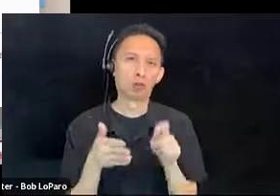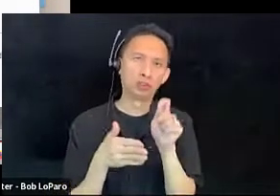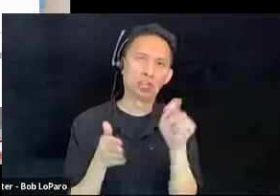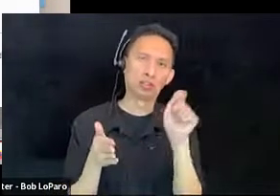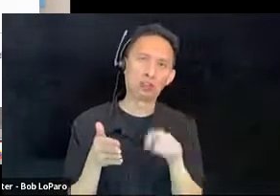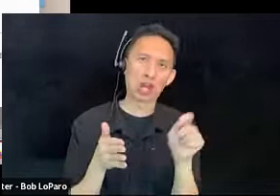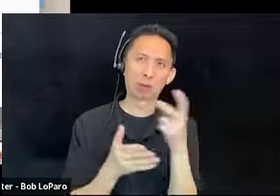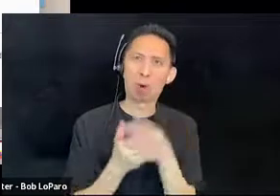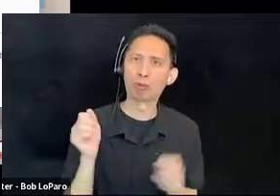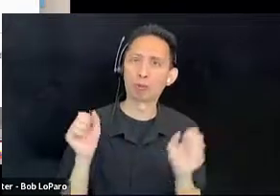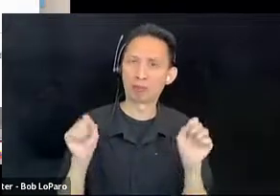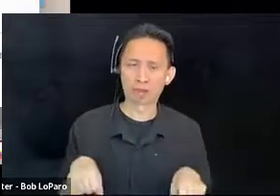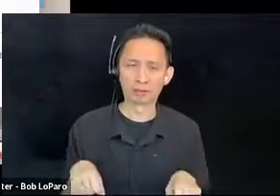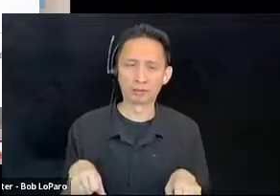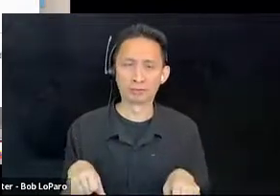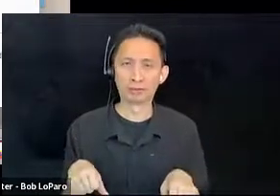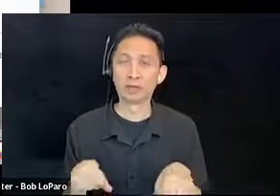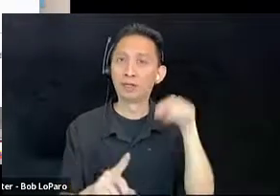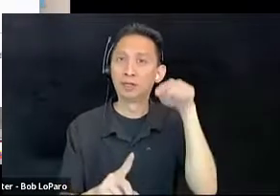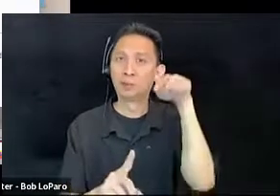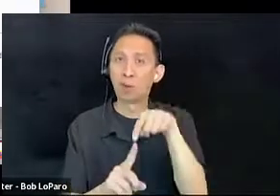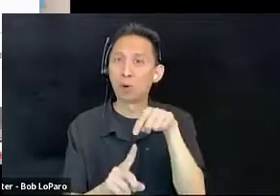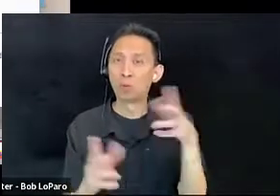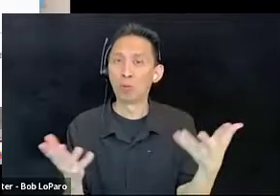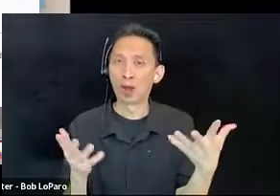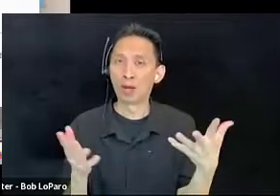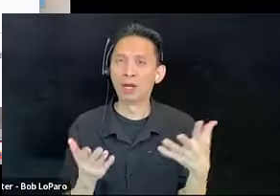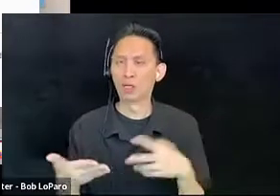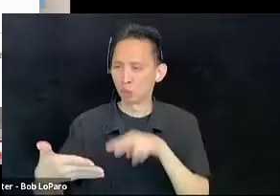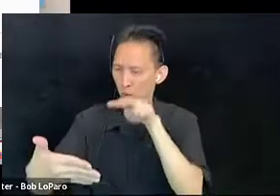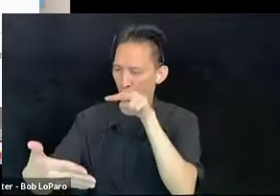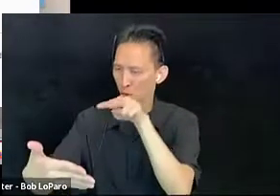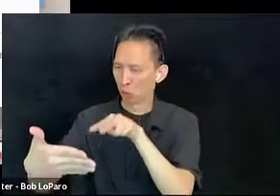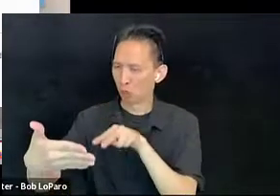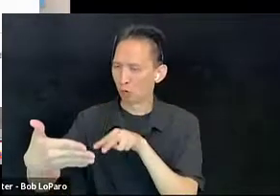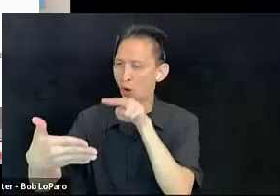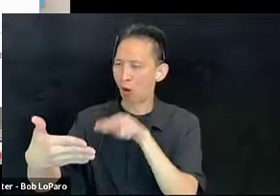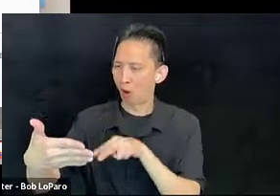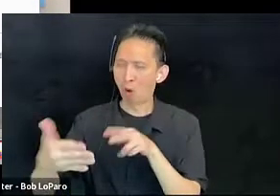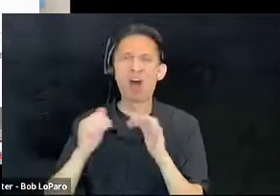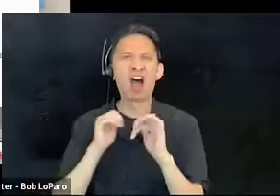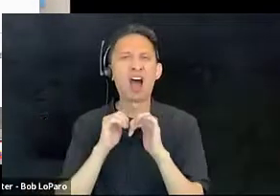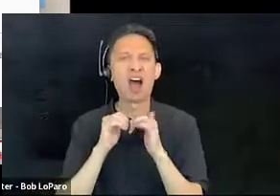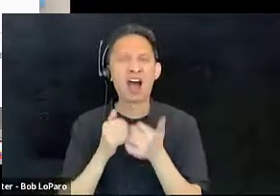is it's going to guide you to what considerations you need to look at at the rest of this chart.